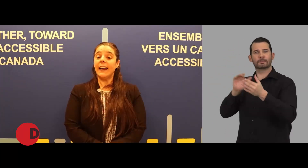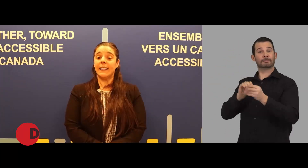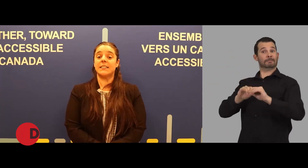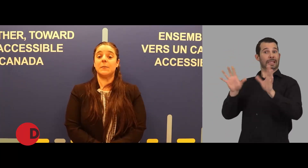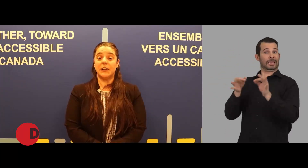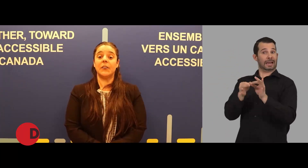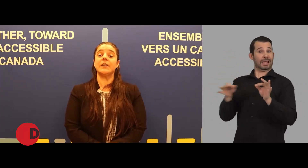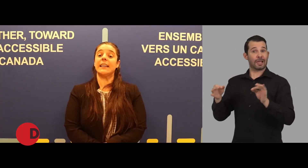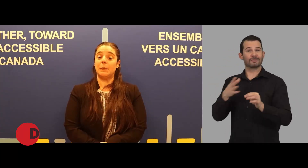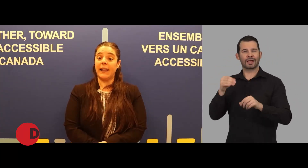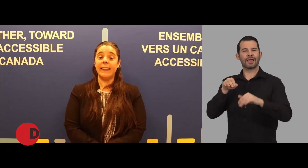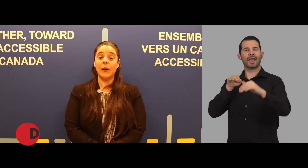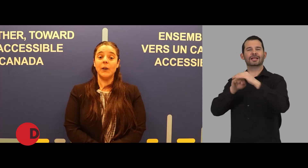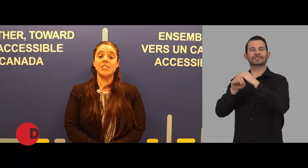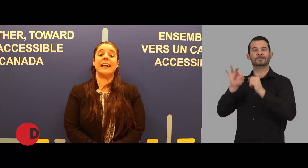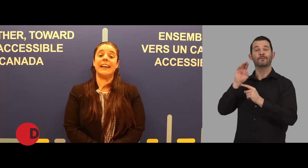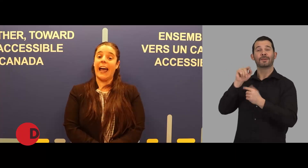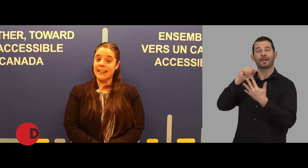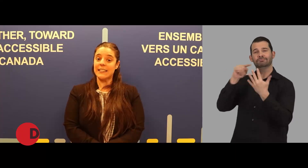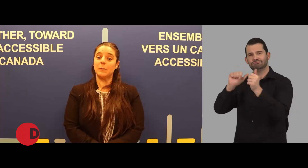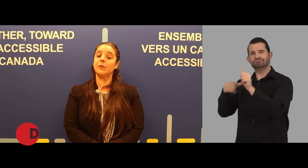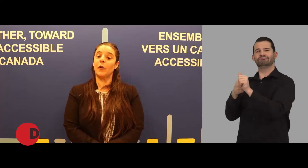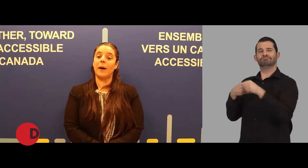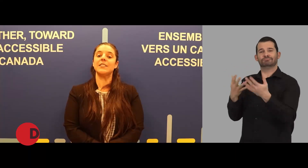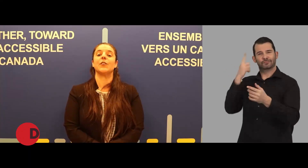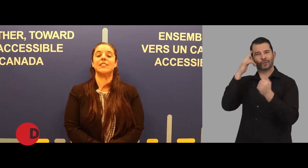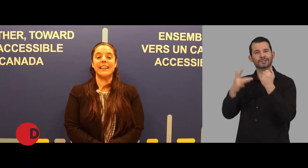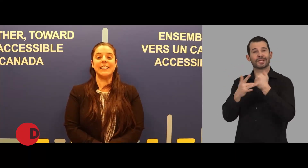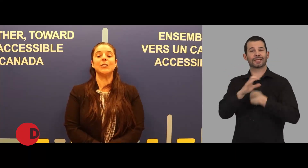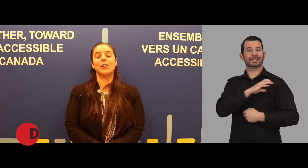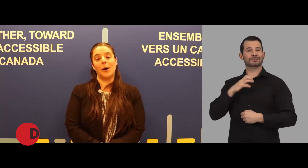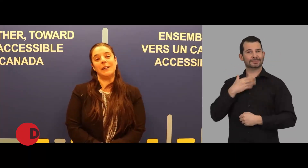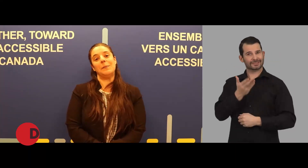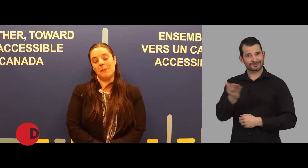in plain language and in accessible formats for technical committee members.